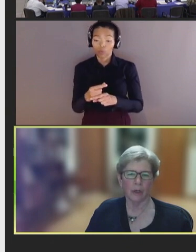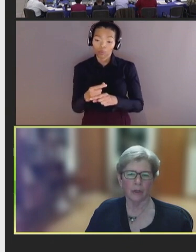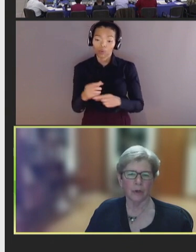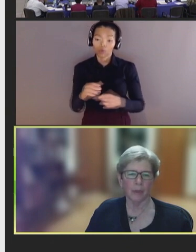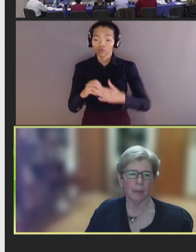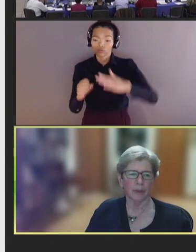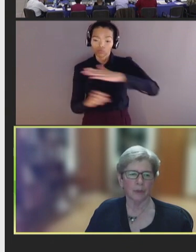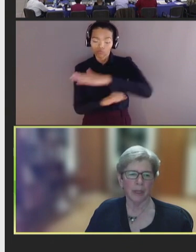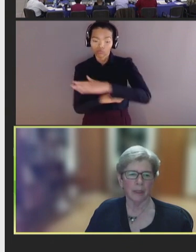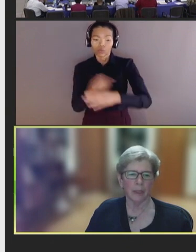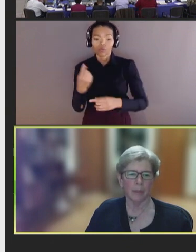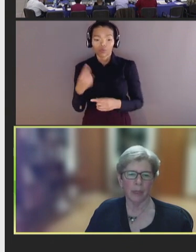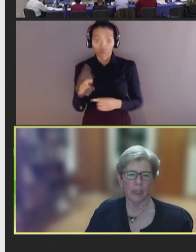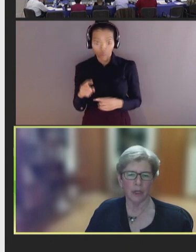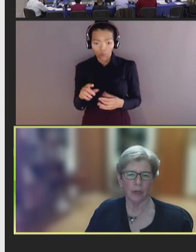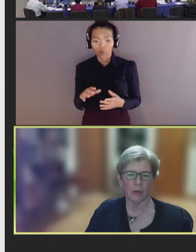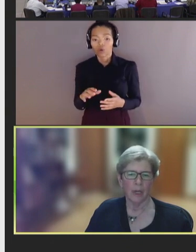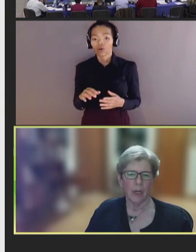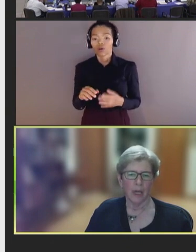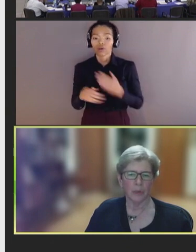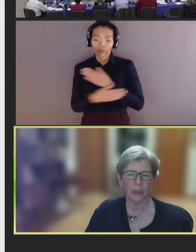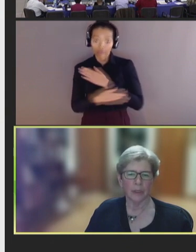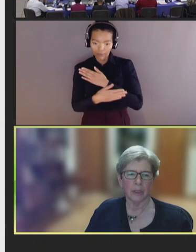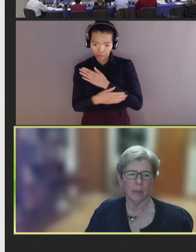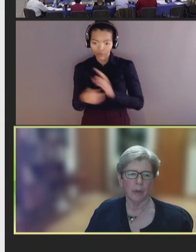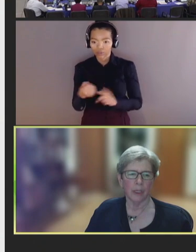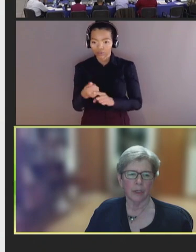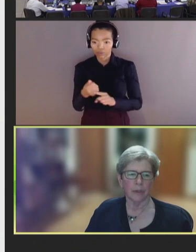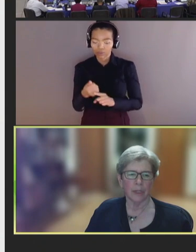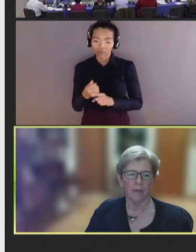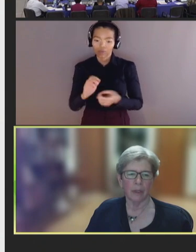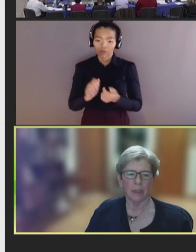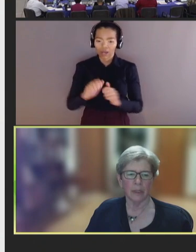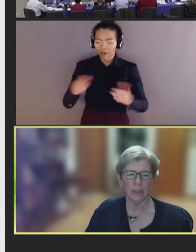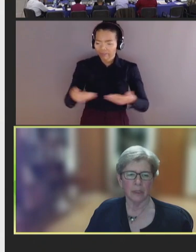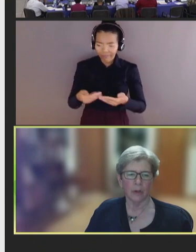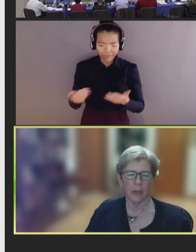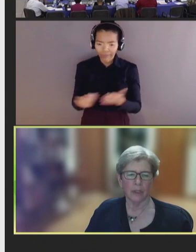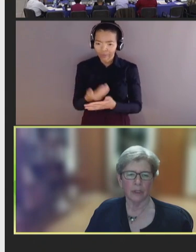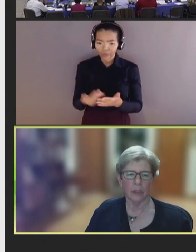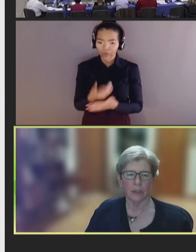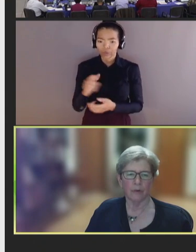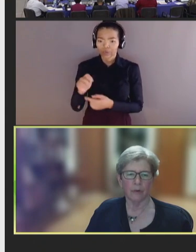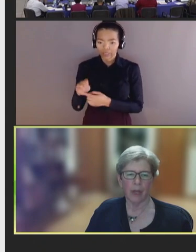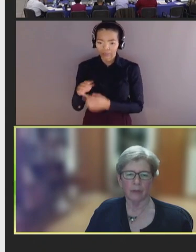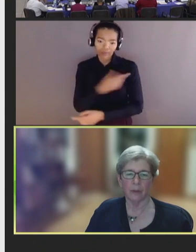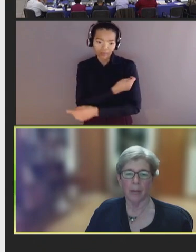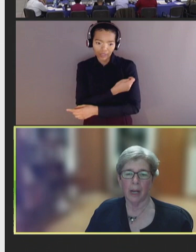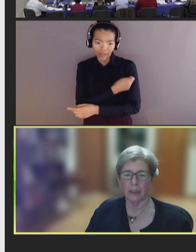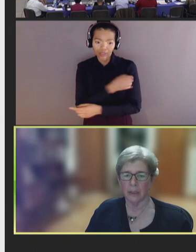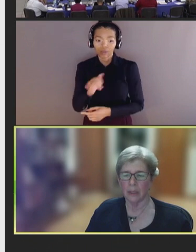also published by the WHO, as well as the WHO's Evidence Considerations for Vaccine Policy